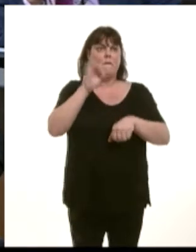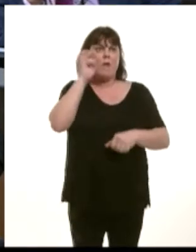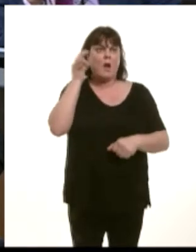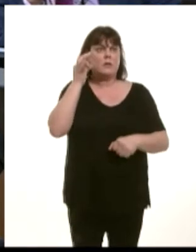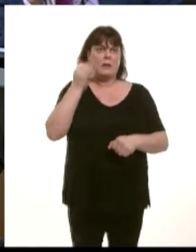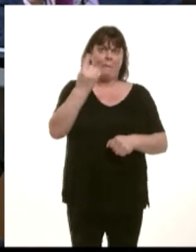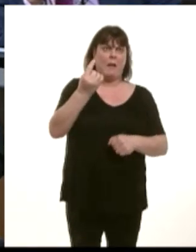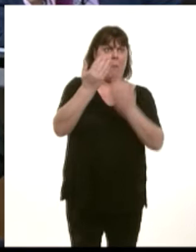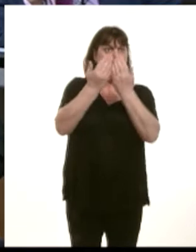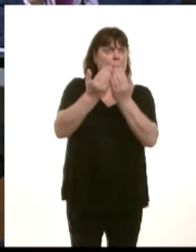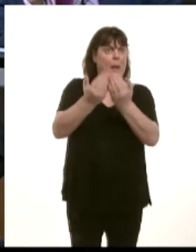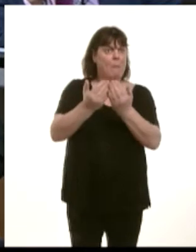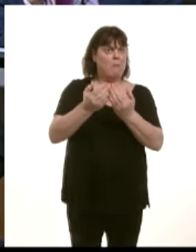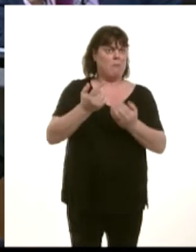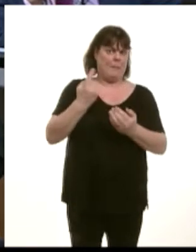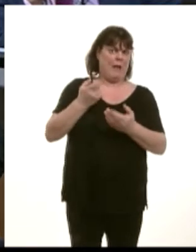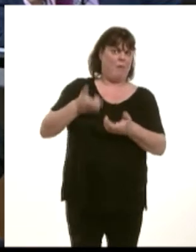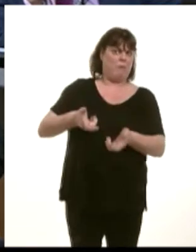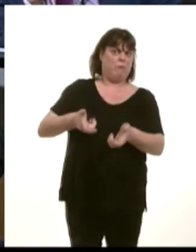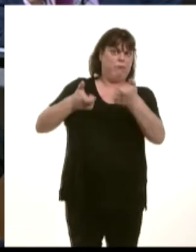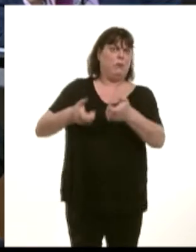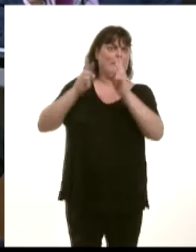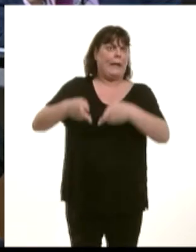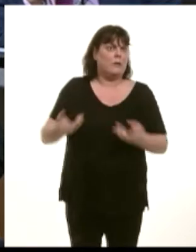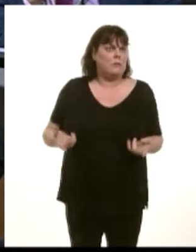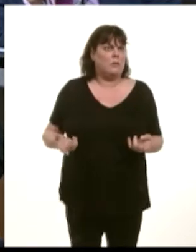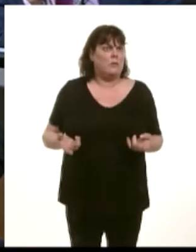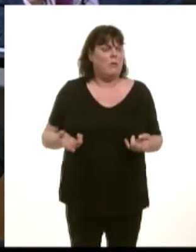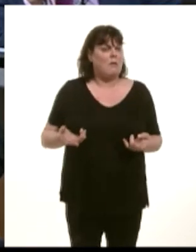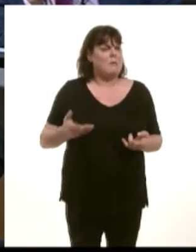So, we must resist, of course, any attempts by some on the very fringes of politics to